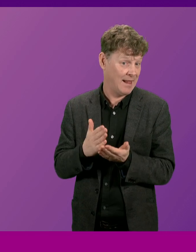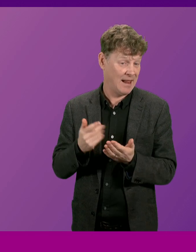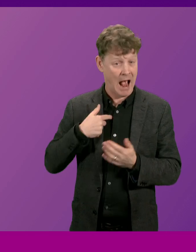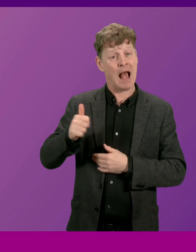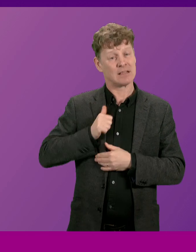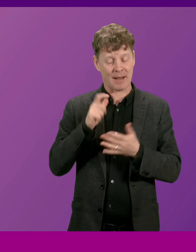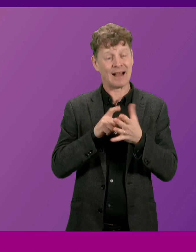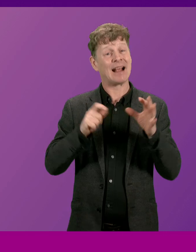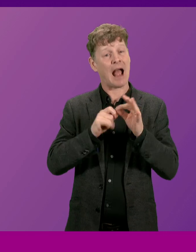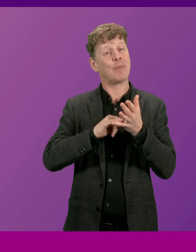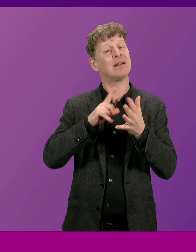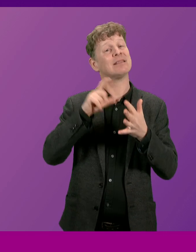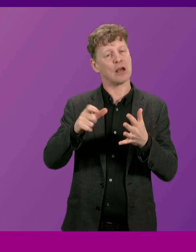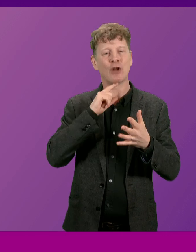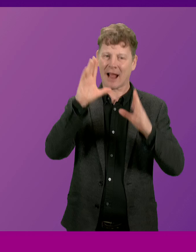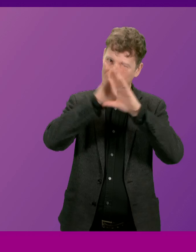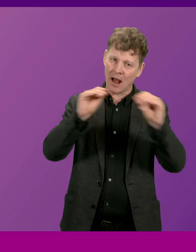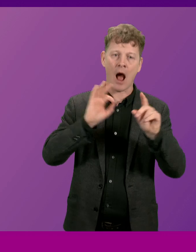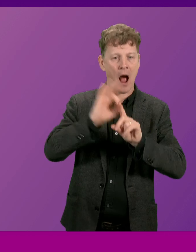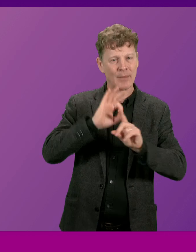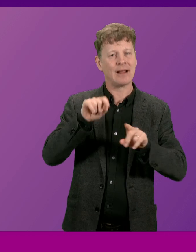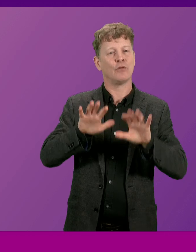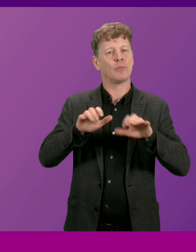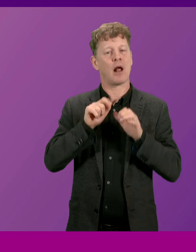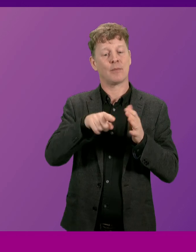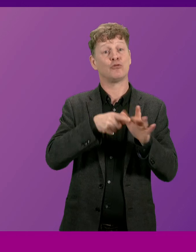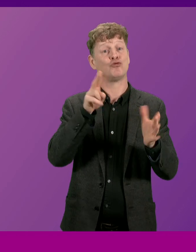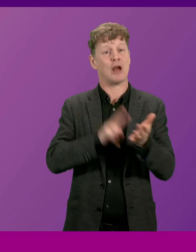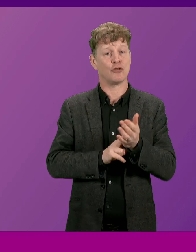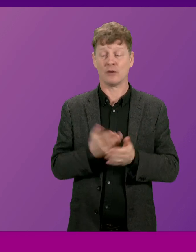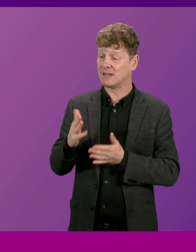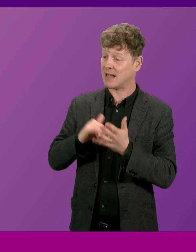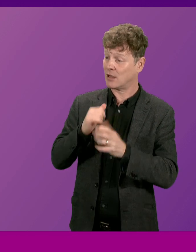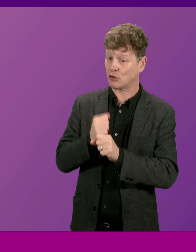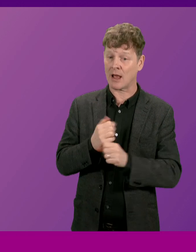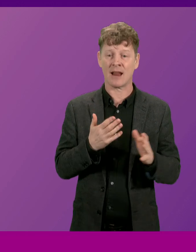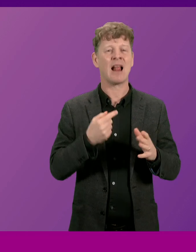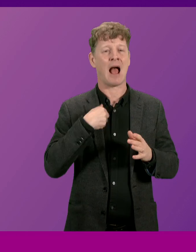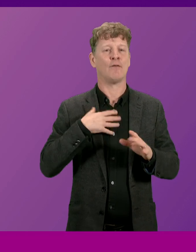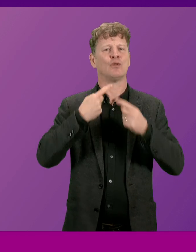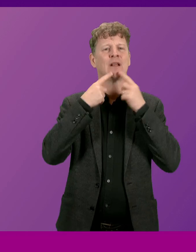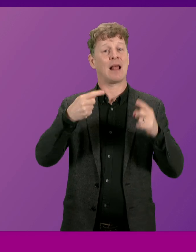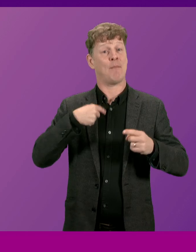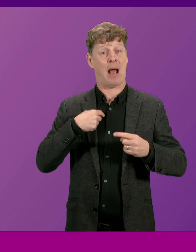provide a fuller update to Parliament in January. I declare an interest as a practising NHS GP.